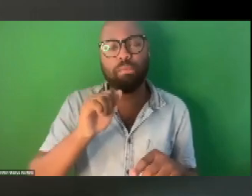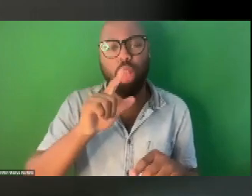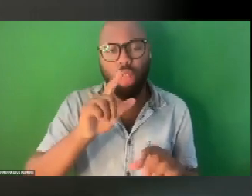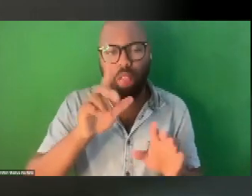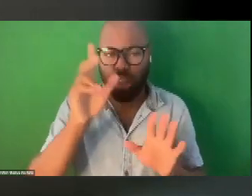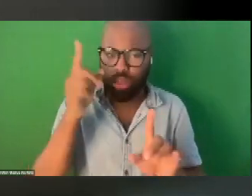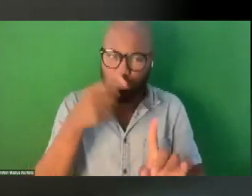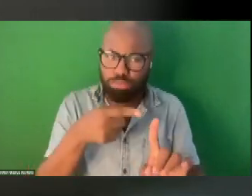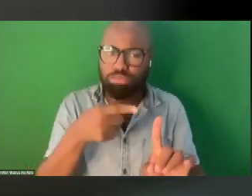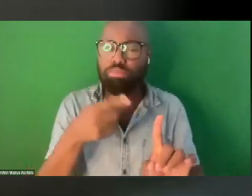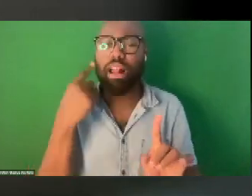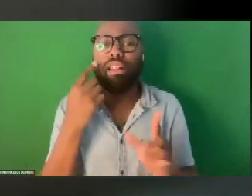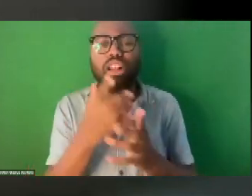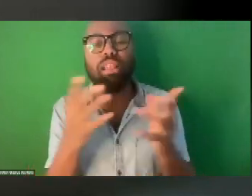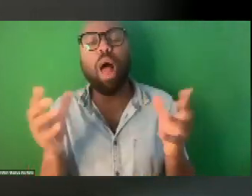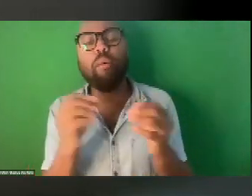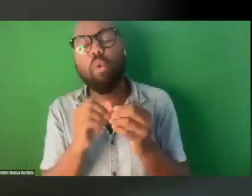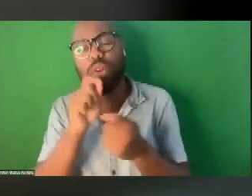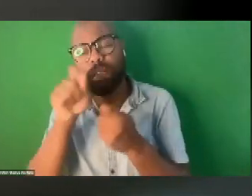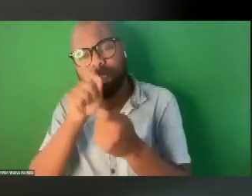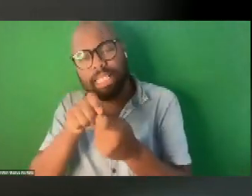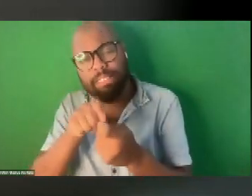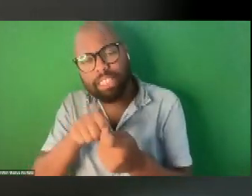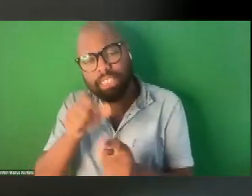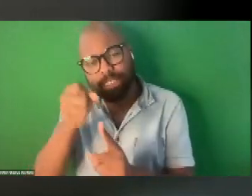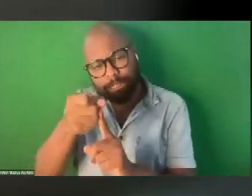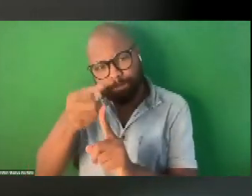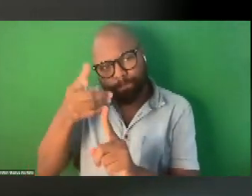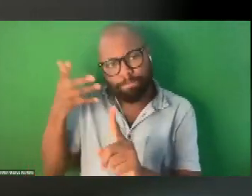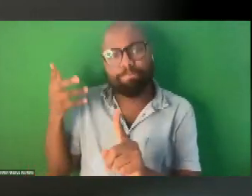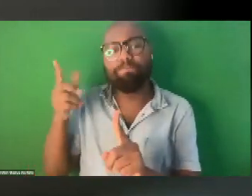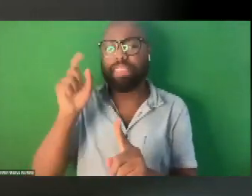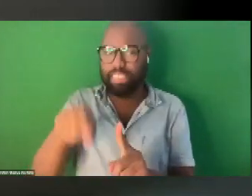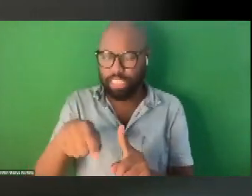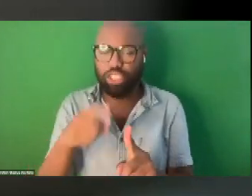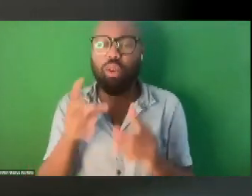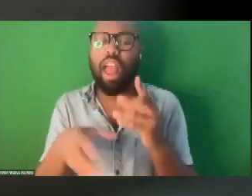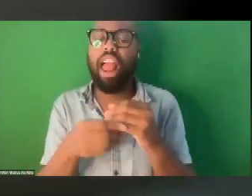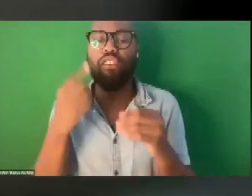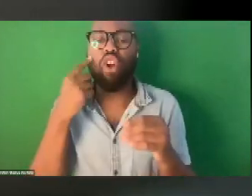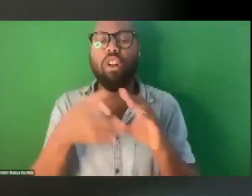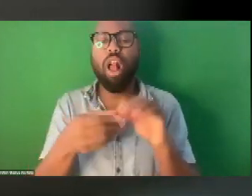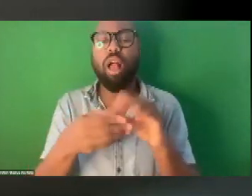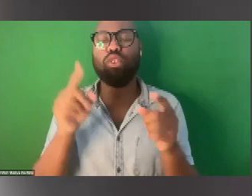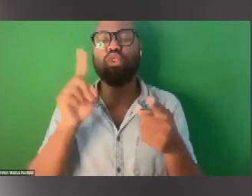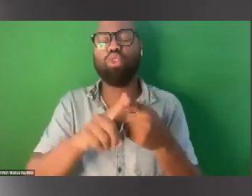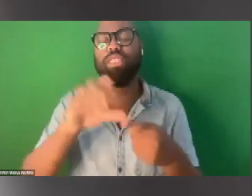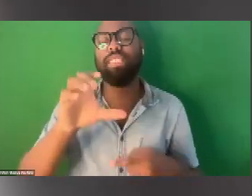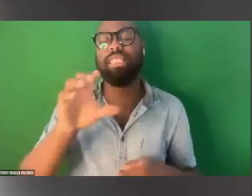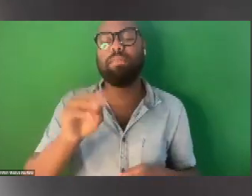should be asking for in our comments to CMS. All right.